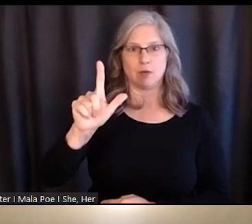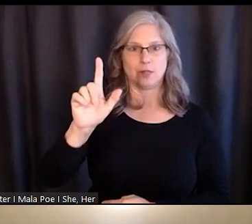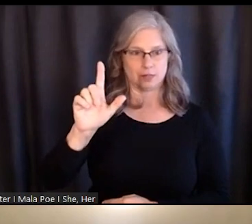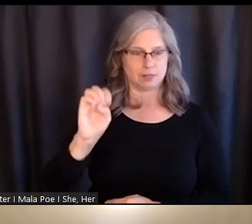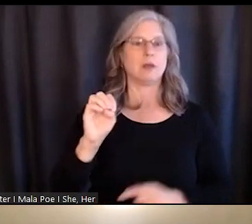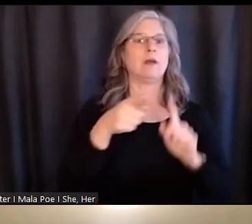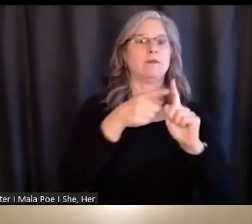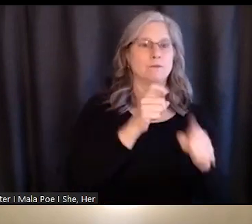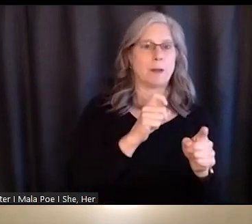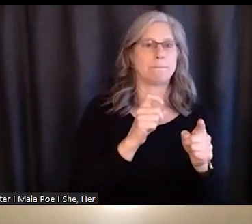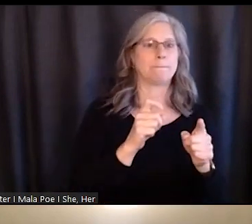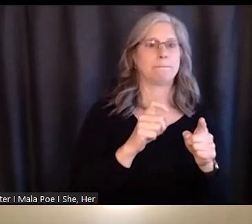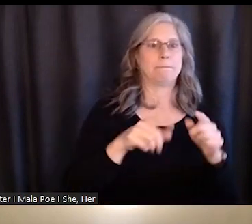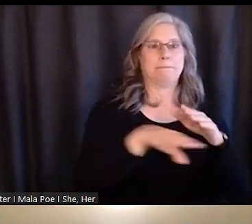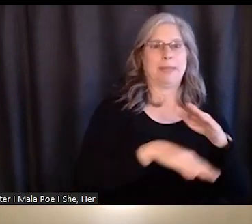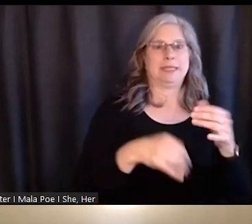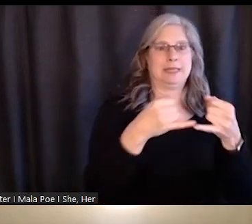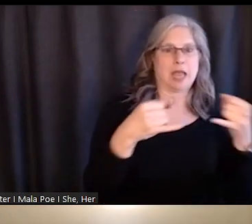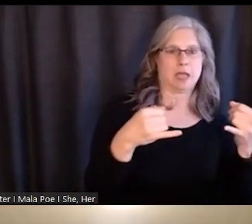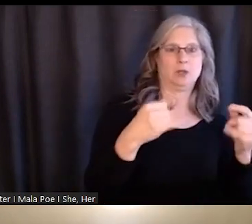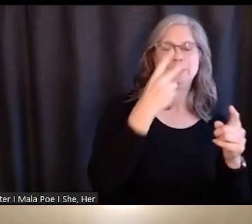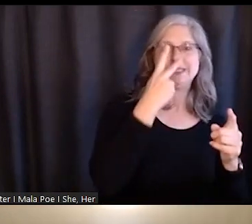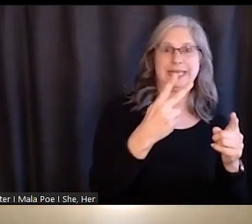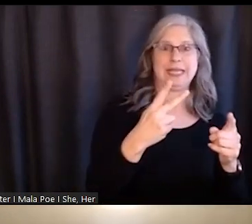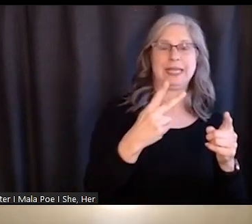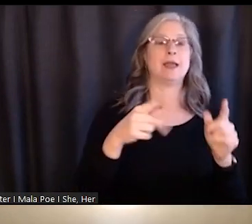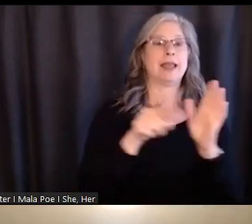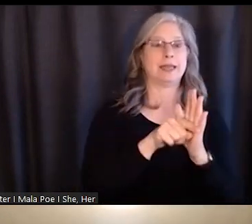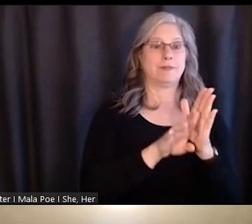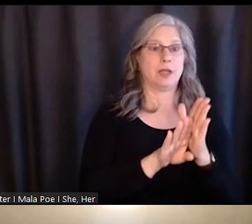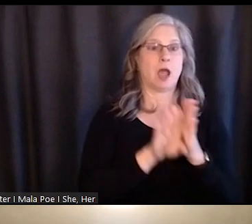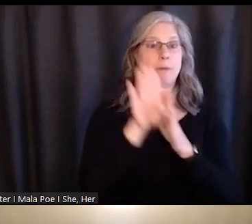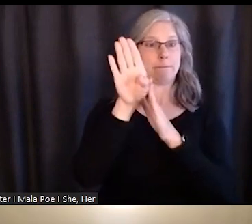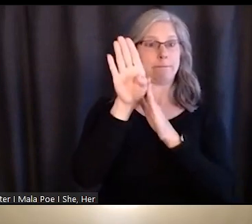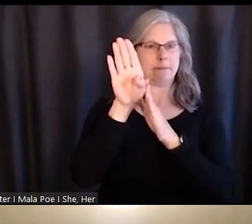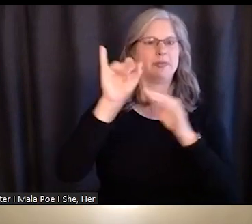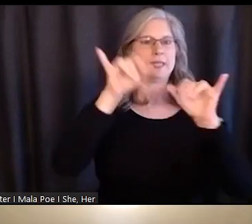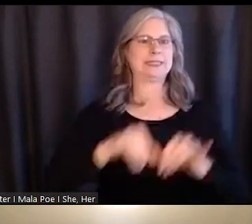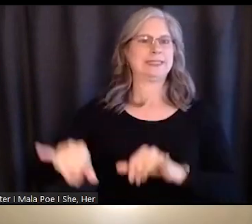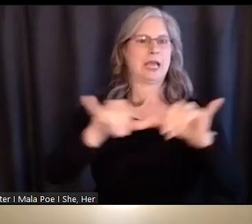And what this graph here plots is the negativity upwards, which is standard for ERP research.